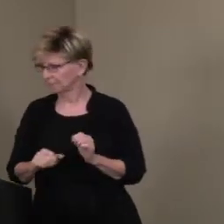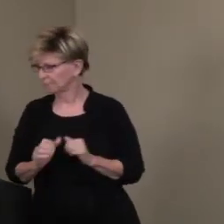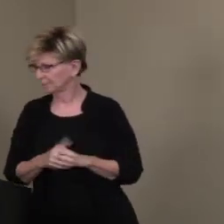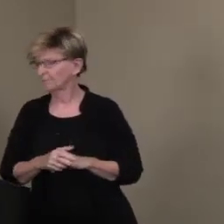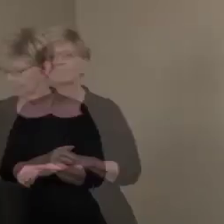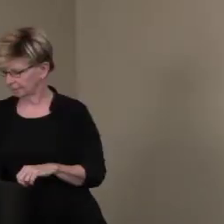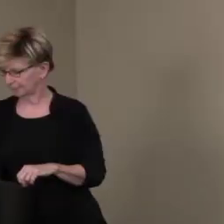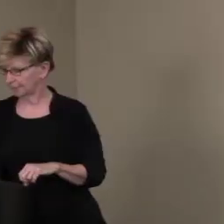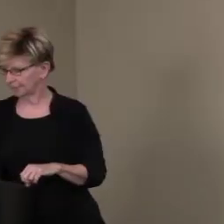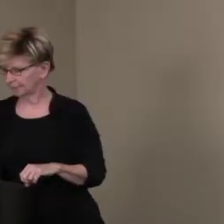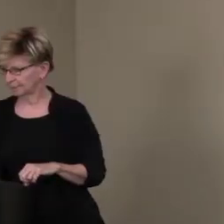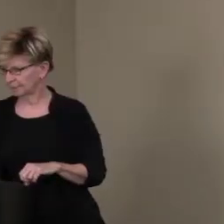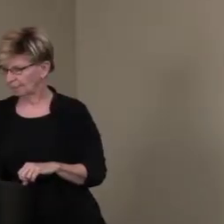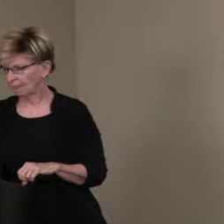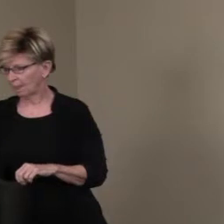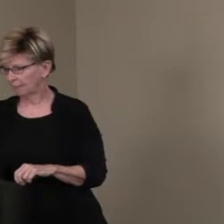transition